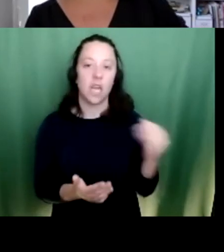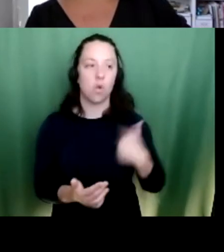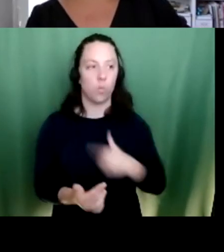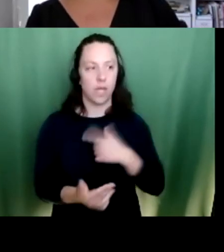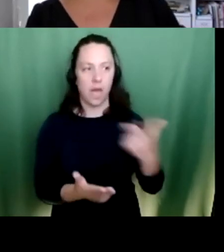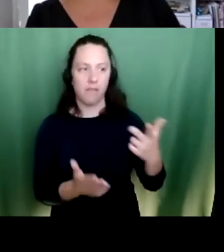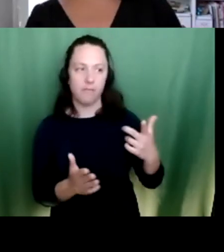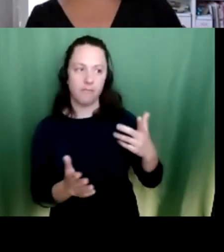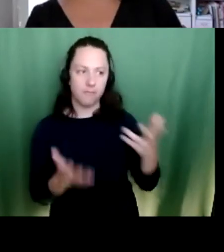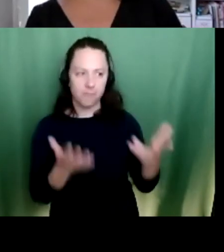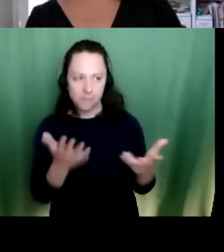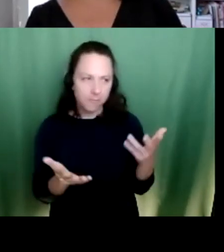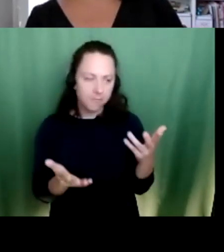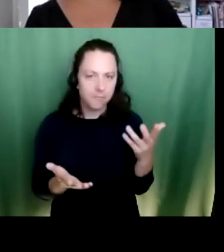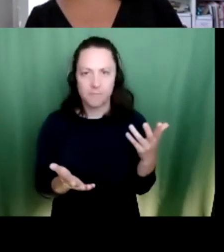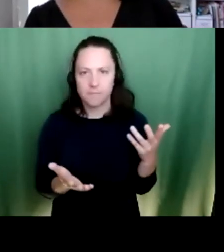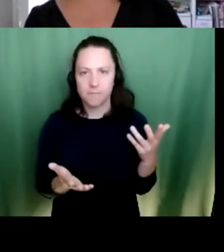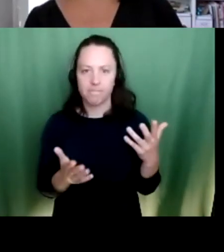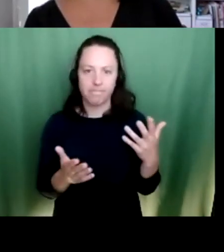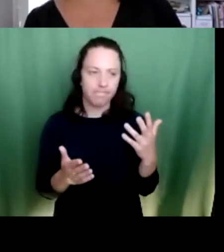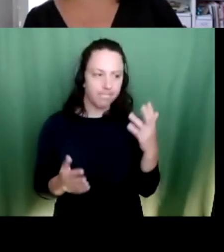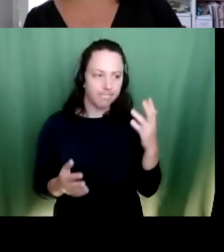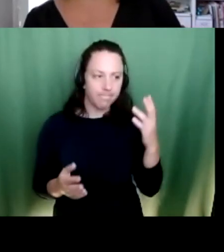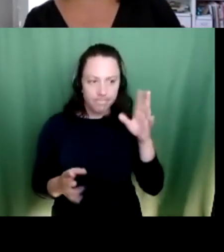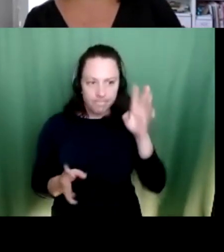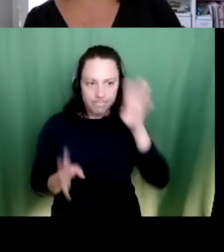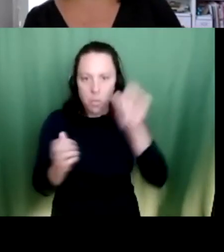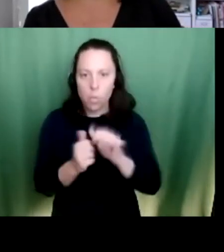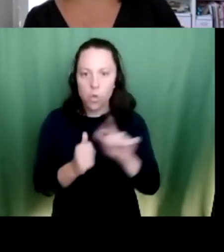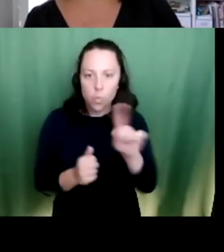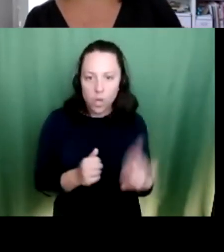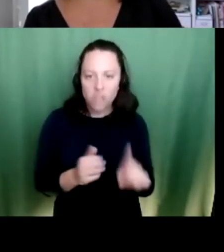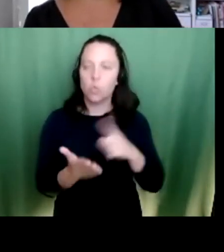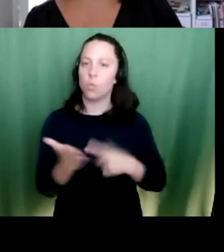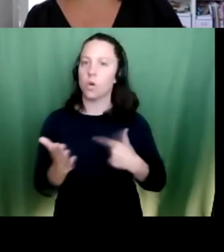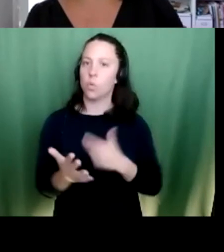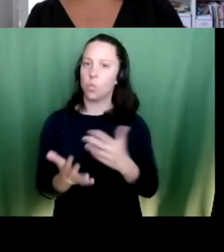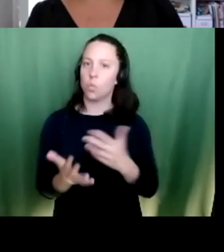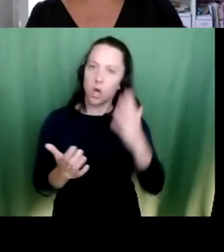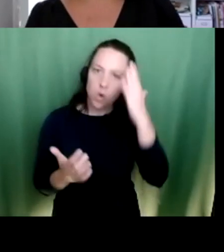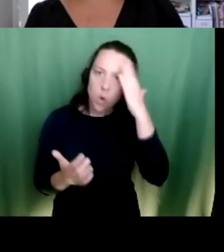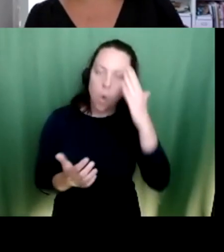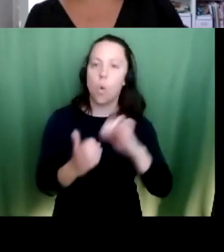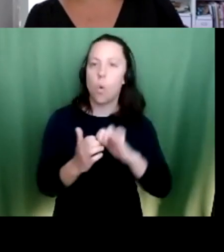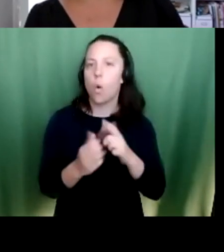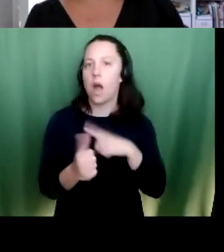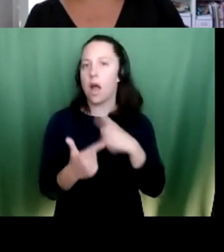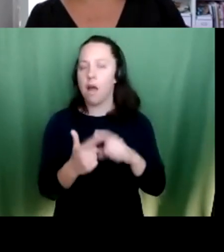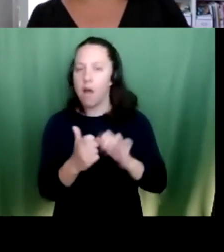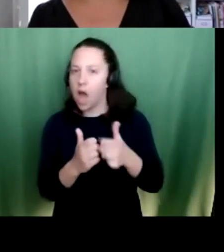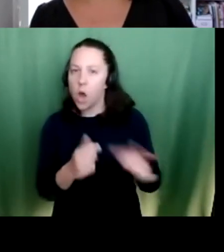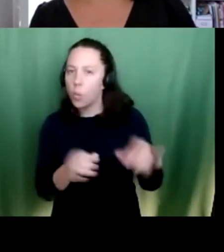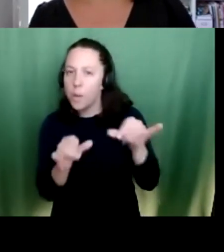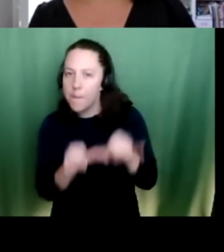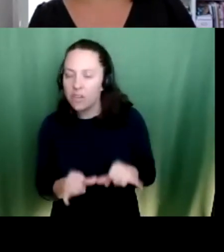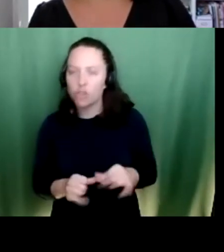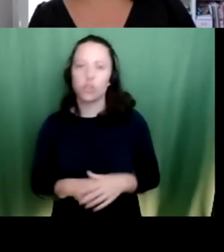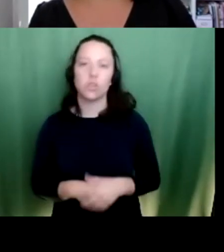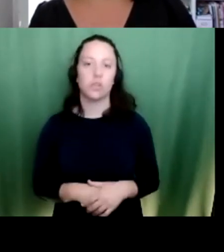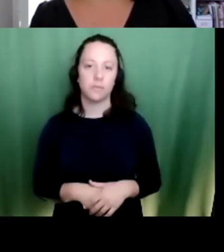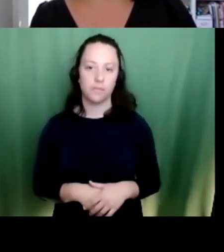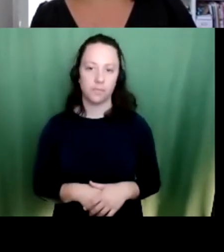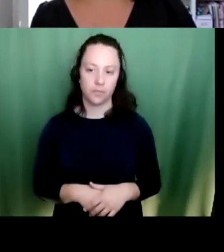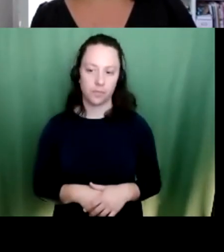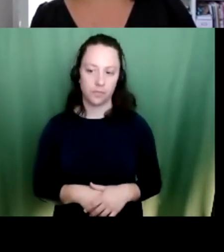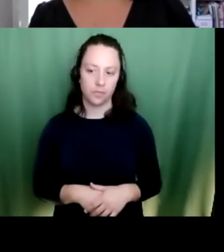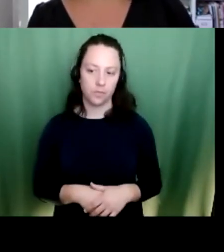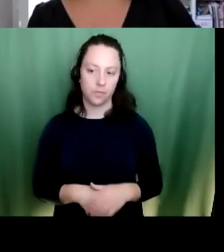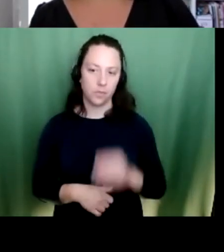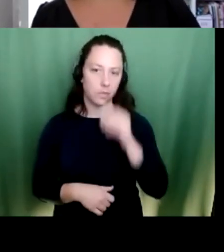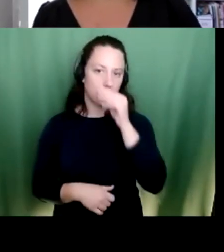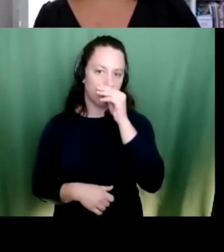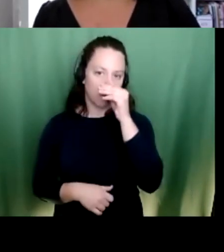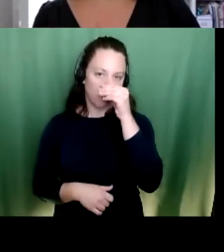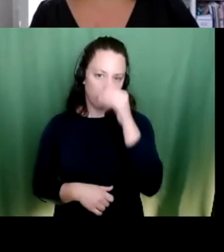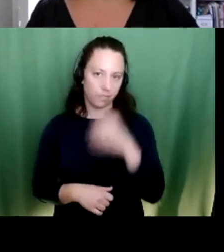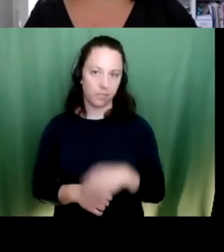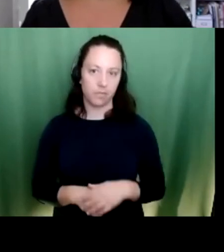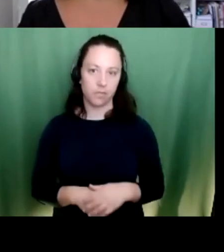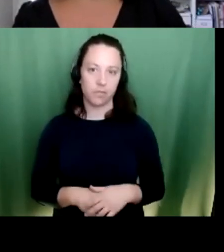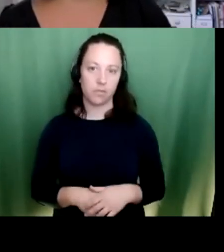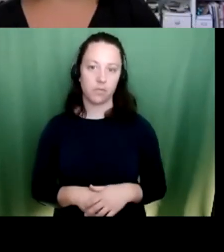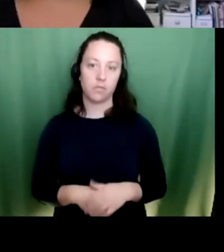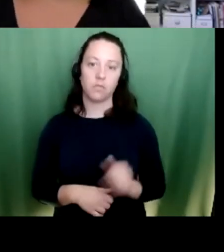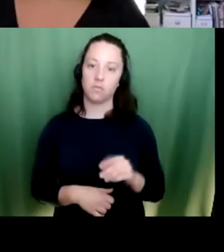program is. And I have printed them, and we ask the docents to ask, are you able to see the works